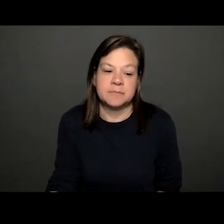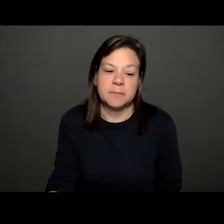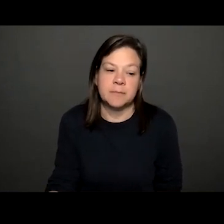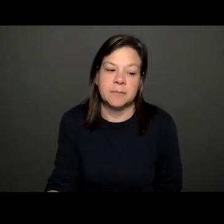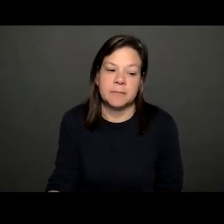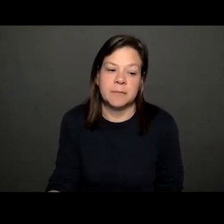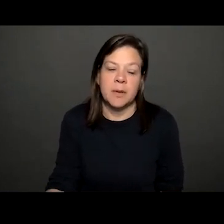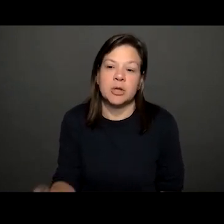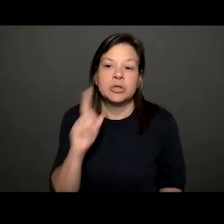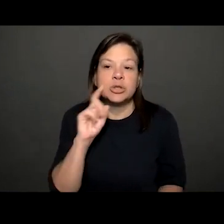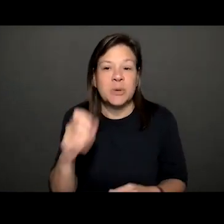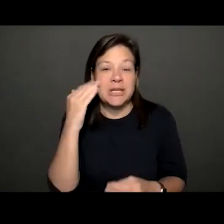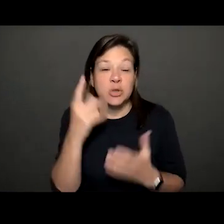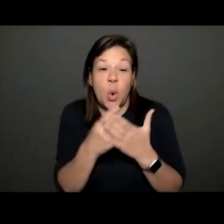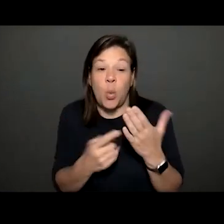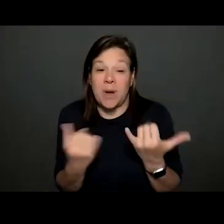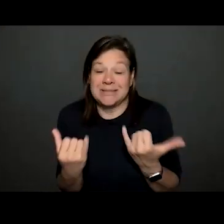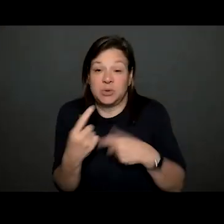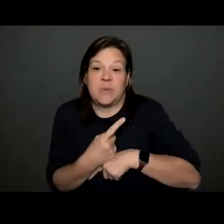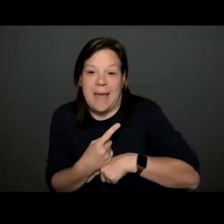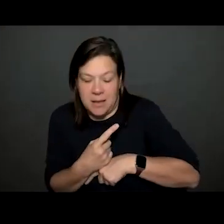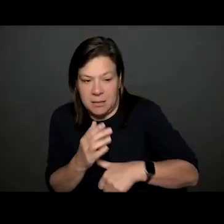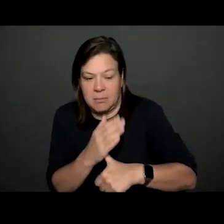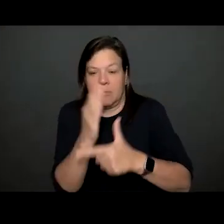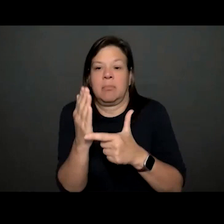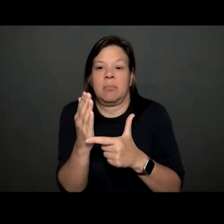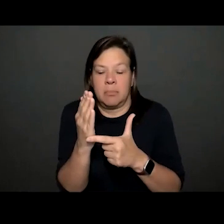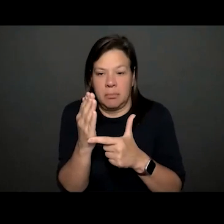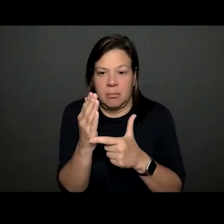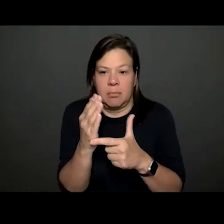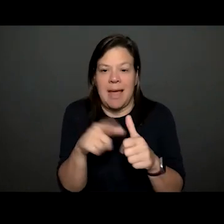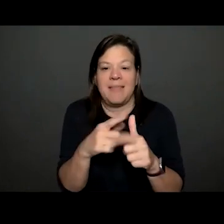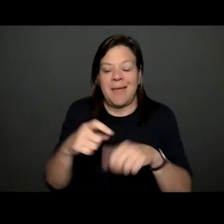AND THEN WHAT THE TIME STAMP WOULD BE FOR 30 DAYS IN THE FUTURE.